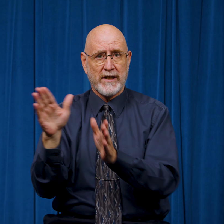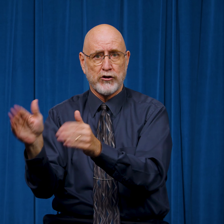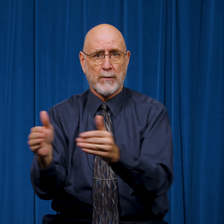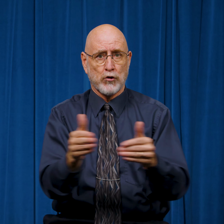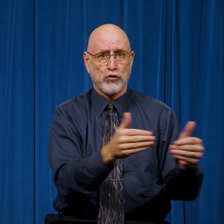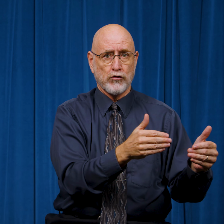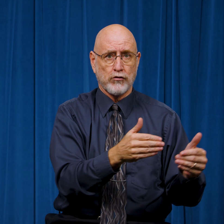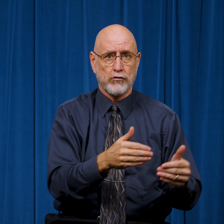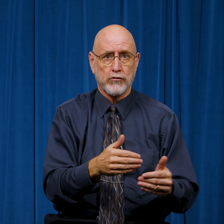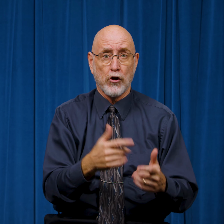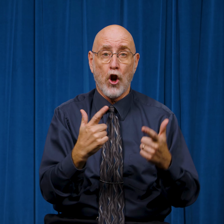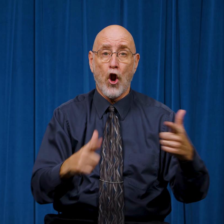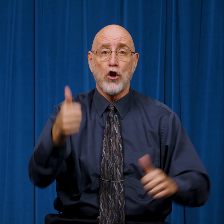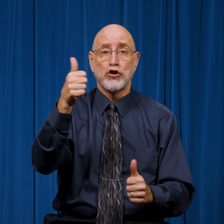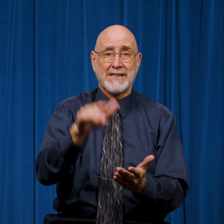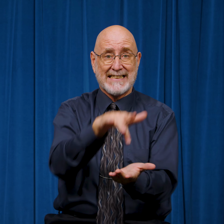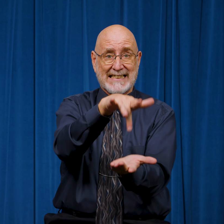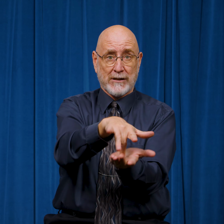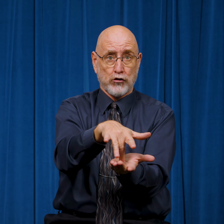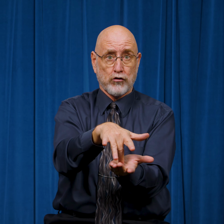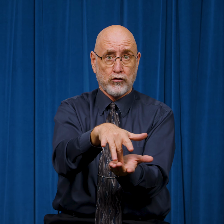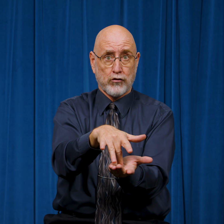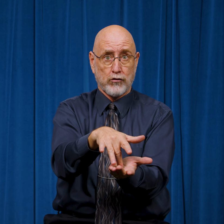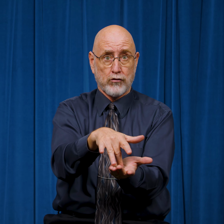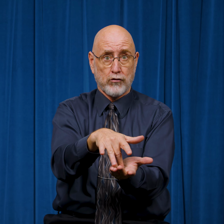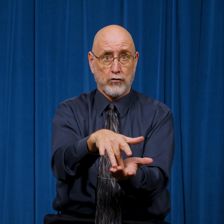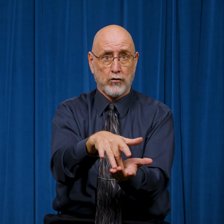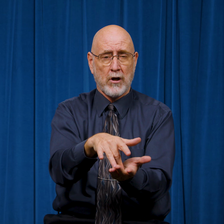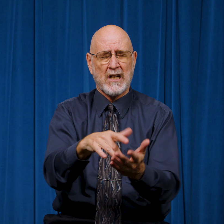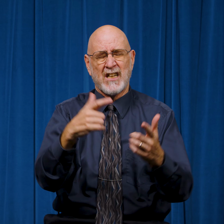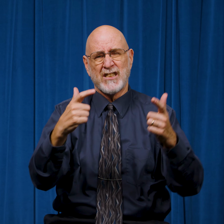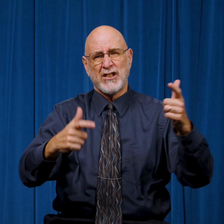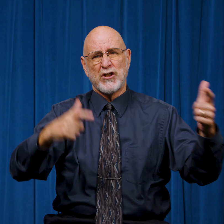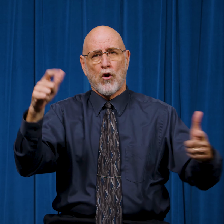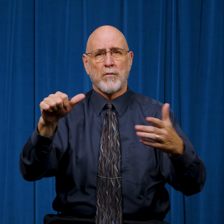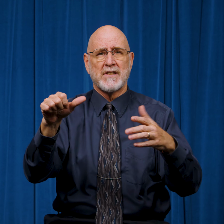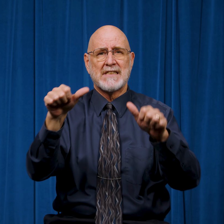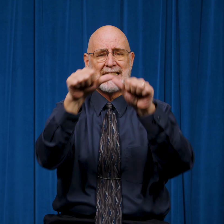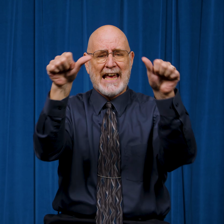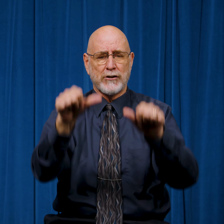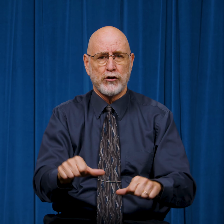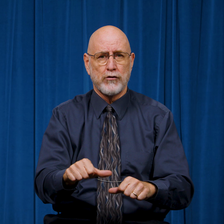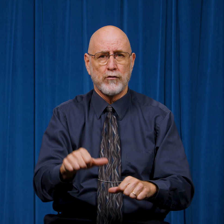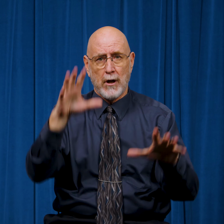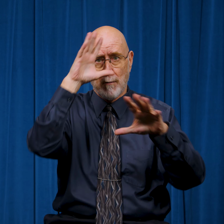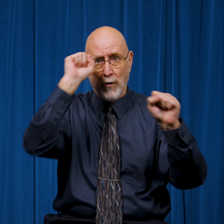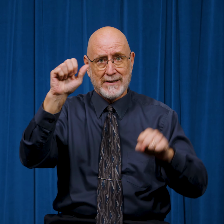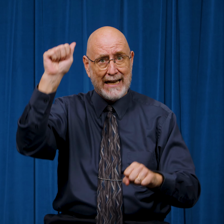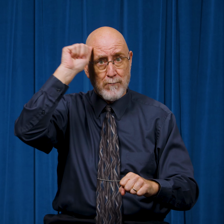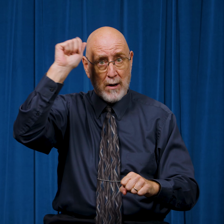The largest central chamber houses an enormous statue of a seated President Abraham Lincoln,